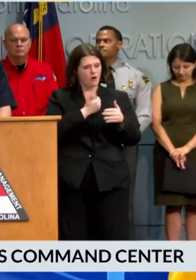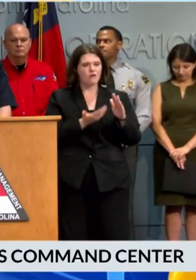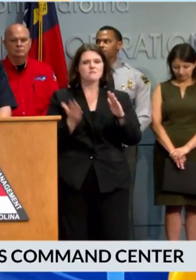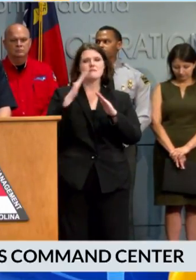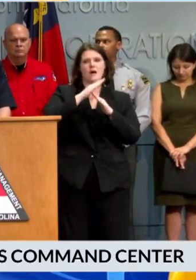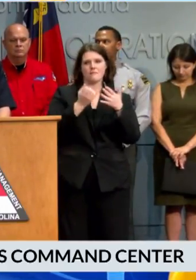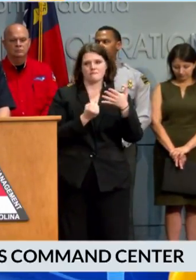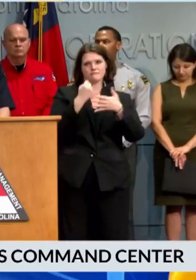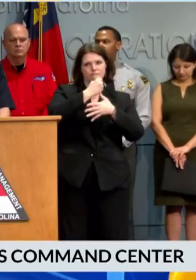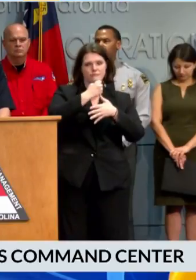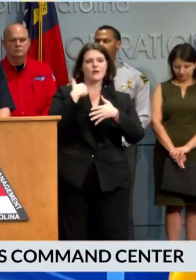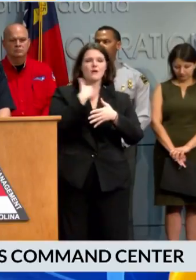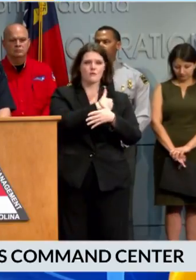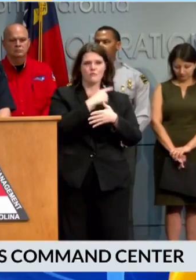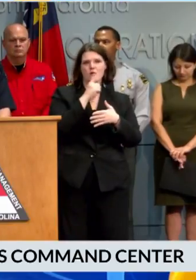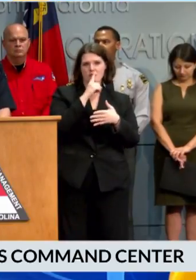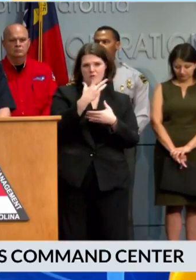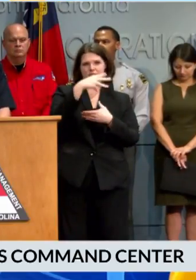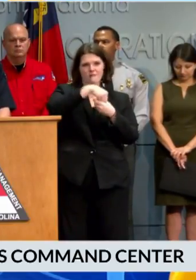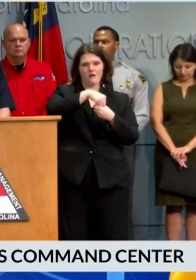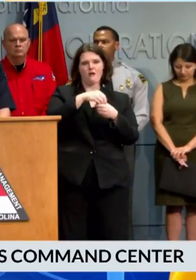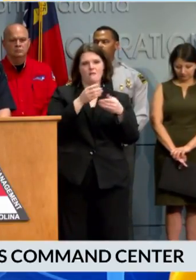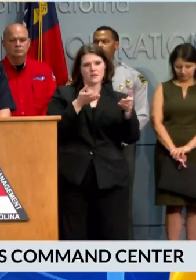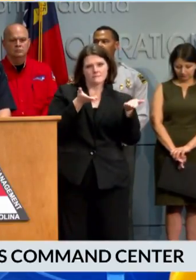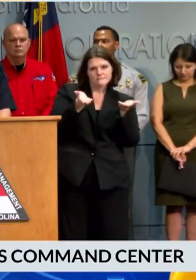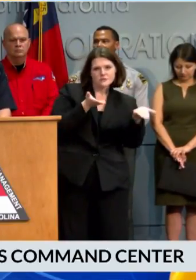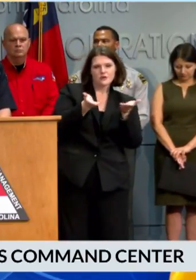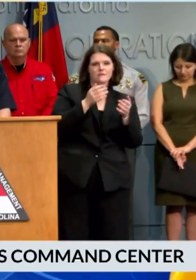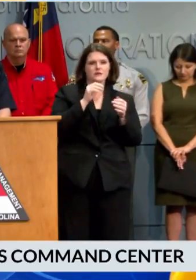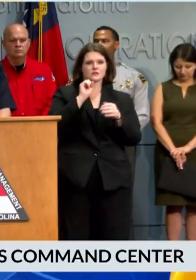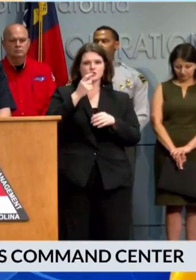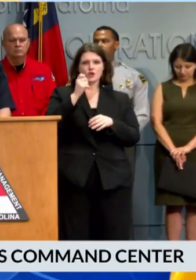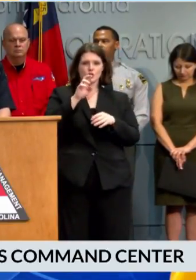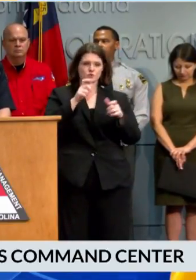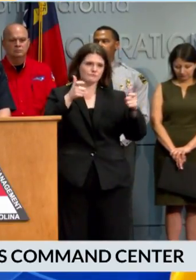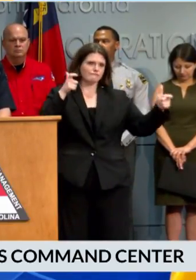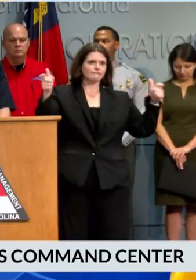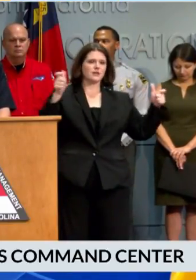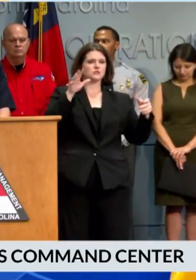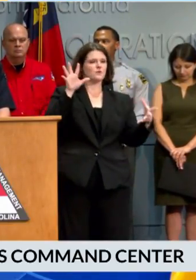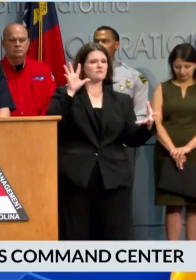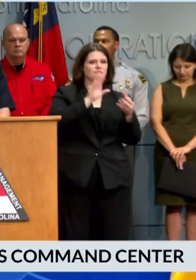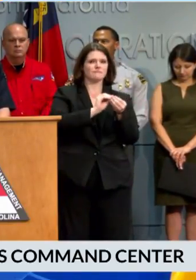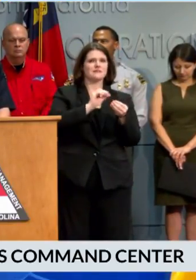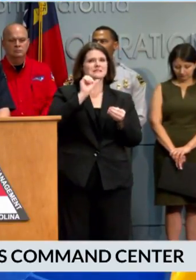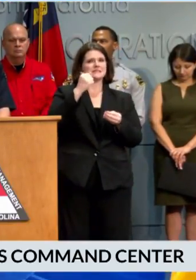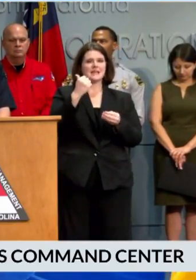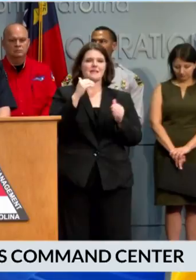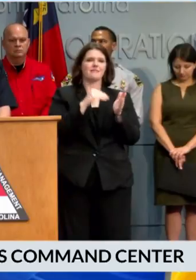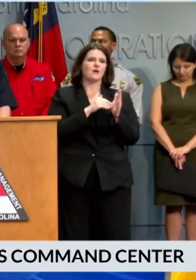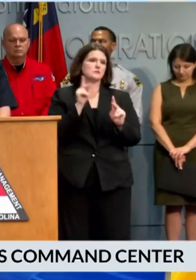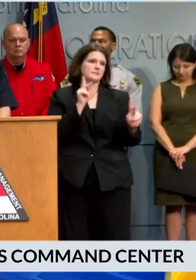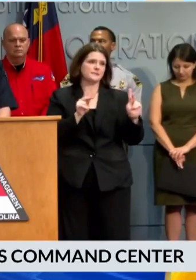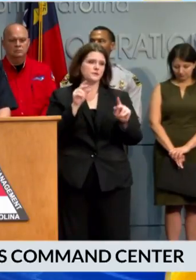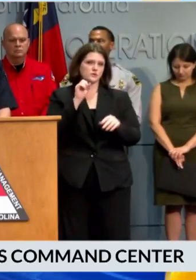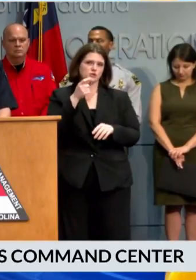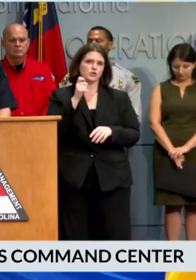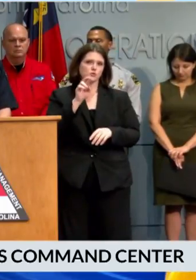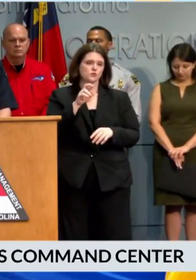SALVATION ARMY FOR MAKING THESE HOT MEALS POSSIBLE. SHELTERS DO REMAIN A TOP